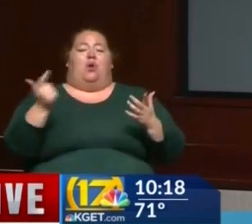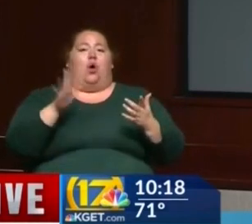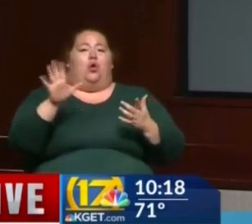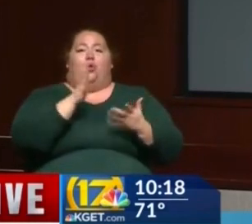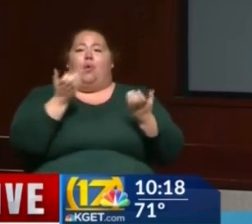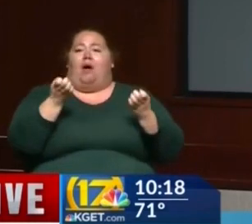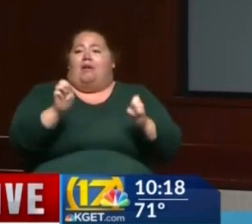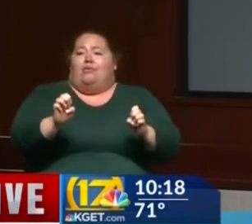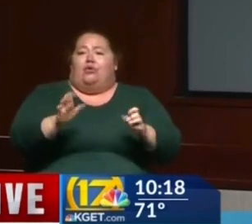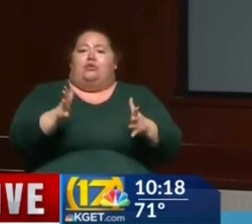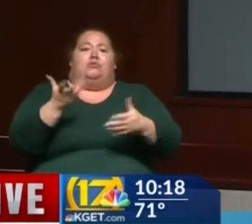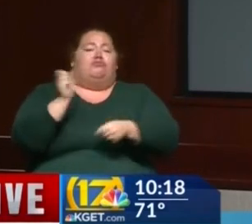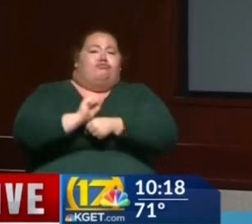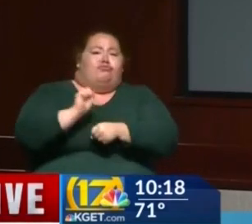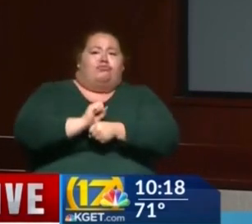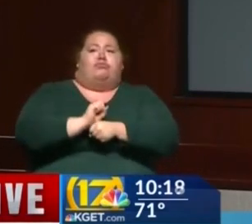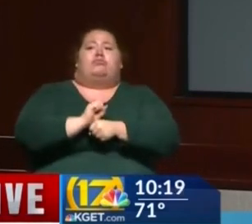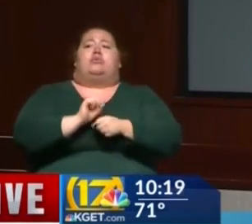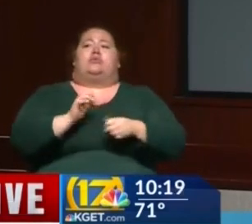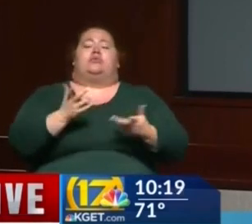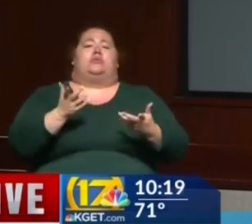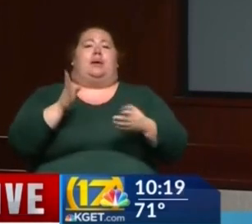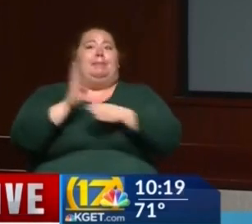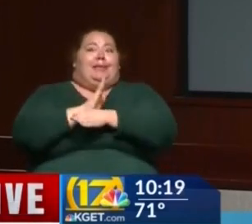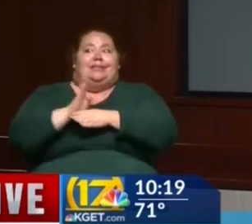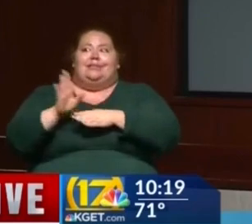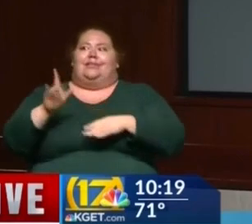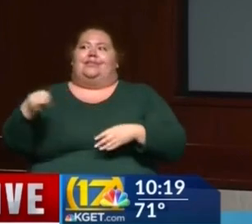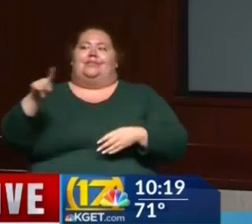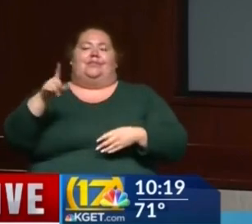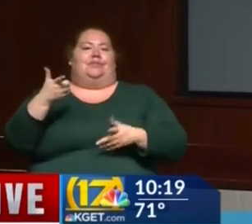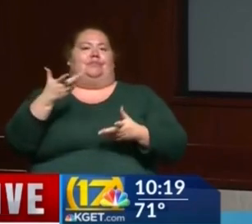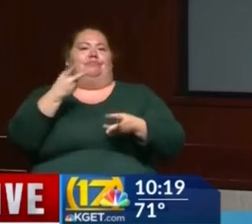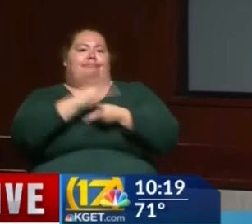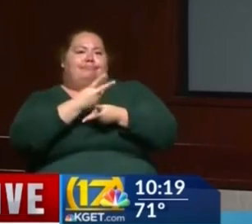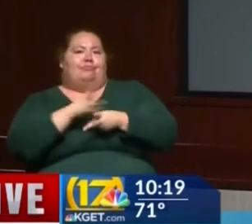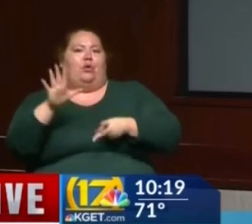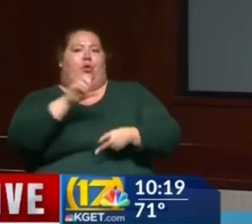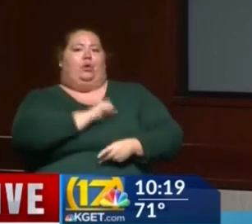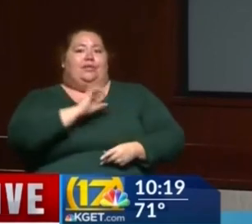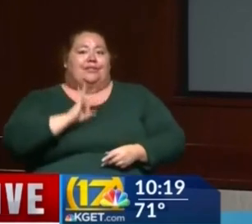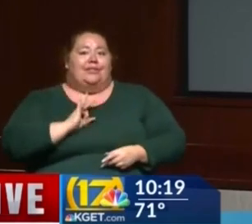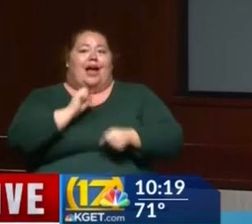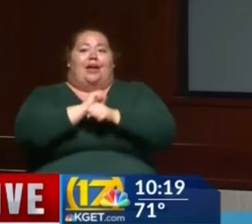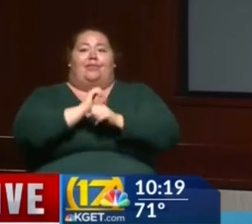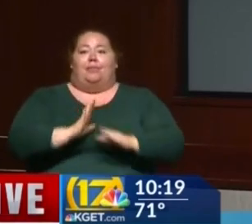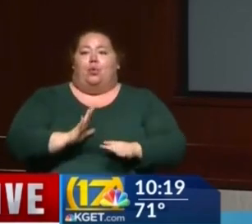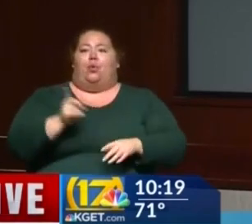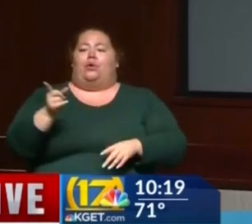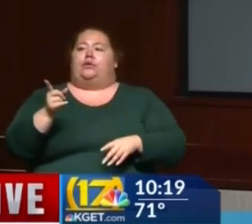NOT EVERYBODY BUT IT'S MOST. THE VAST MAJORITY OF OUR BUSINESS COMMUNITY, WE THANK THEM FOR EVERYTHING THAT THEY